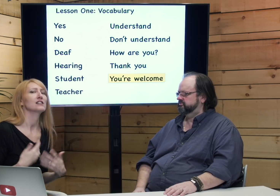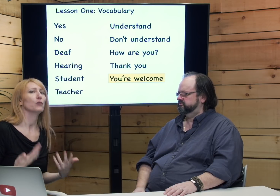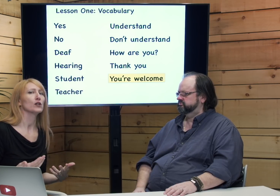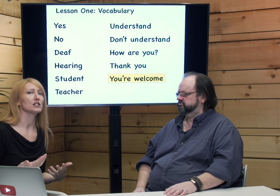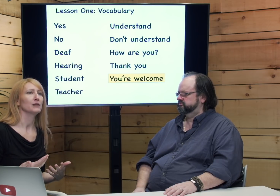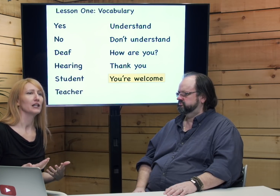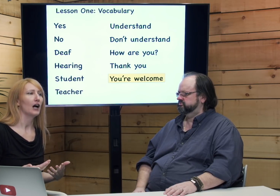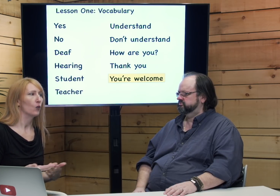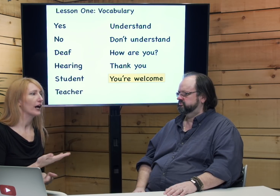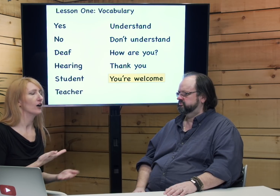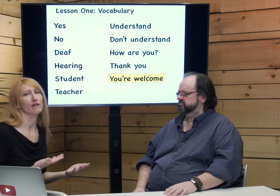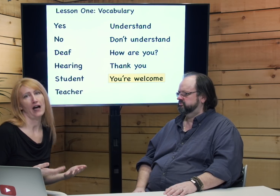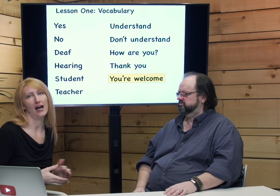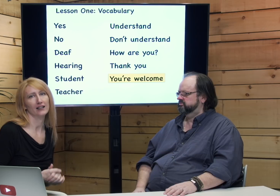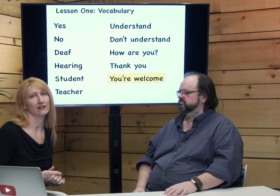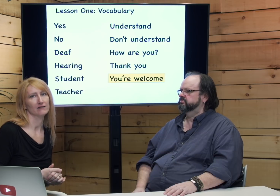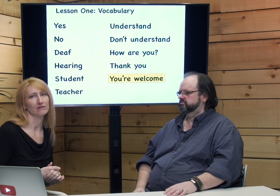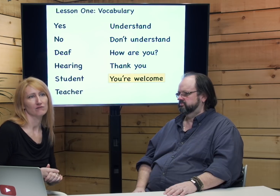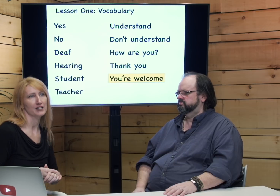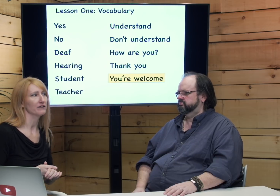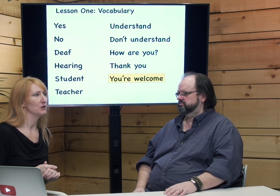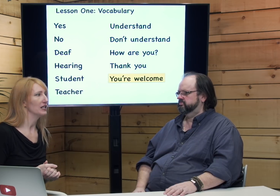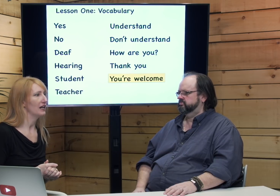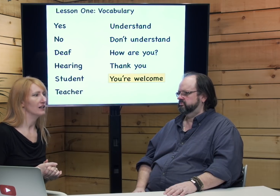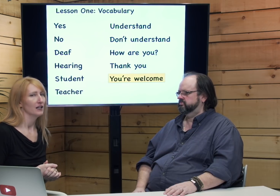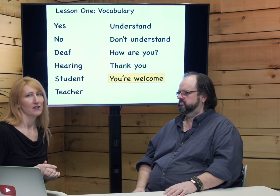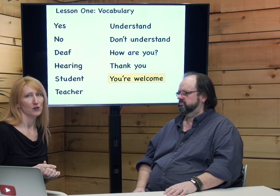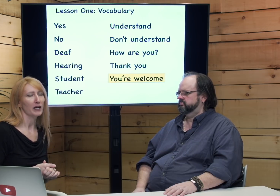important to be aware of that in the Deaf community that you might not